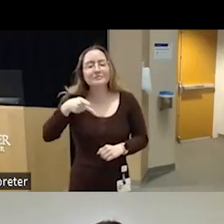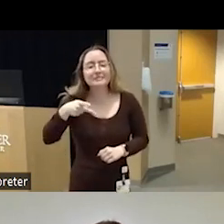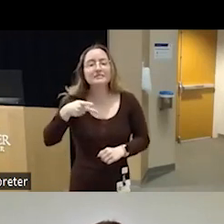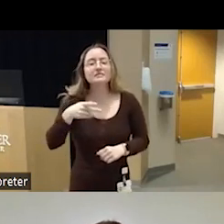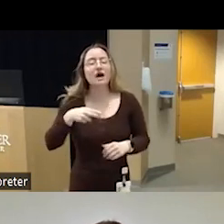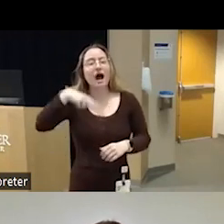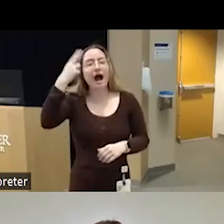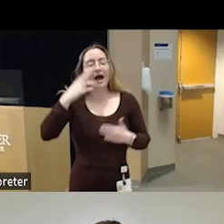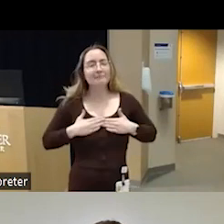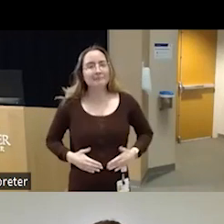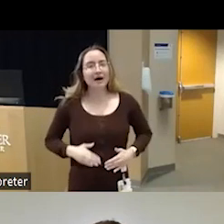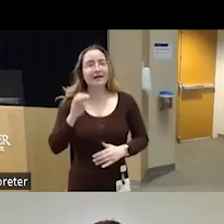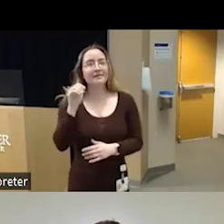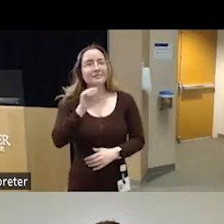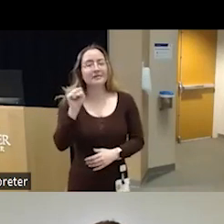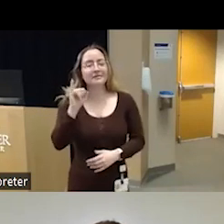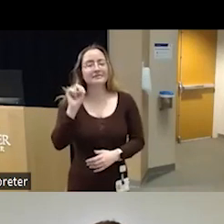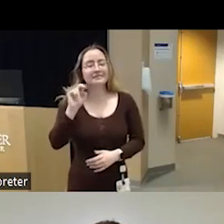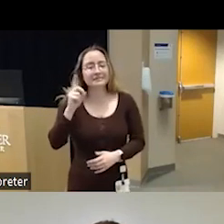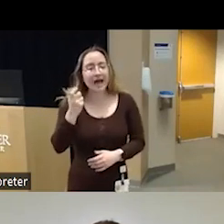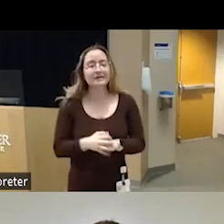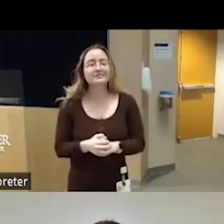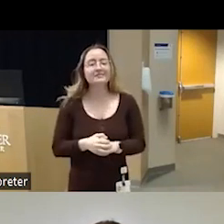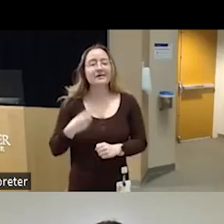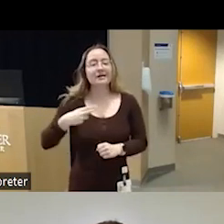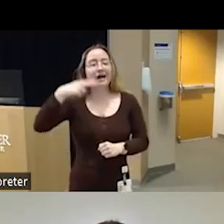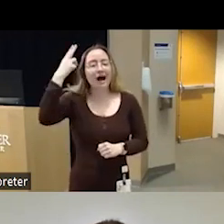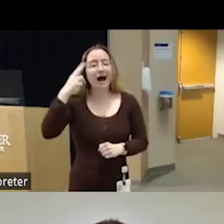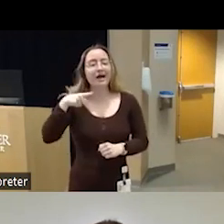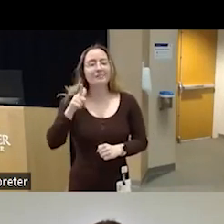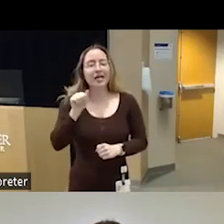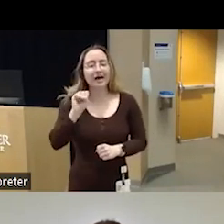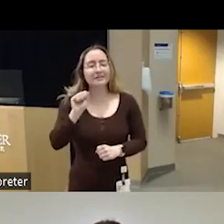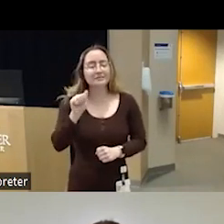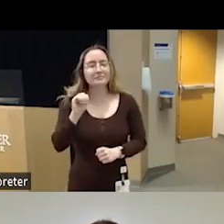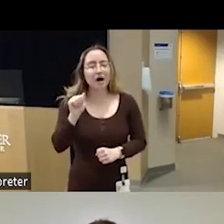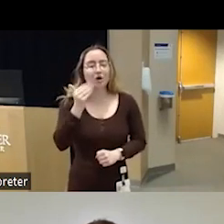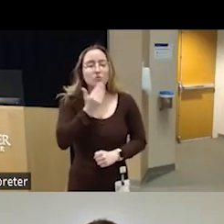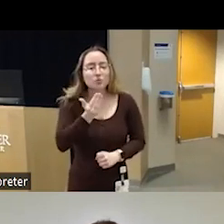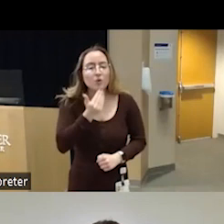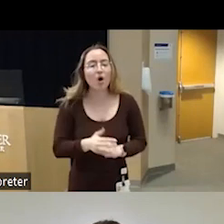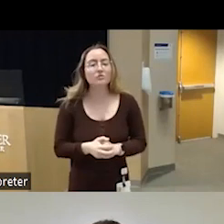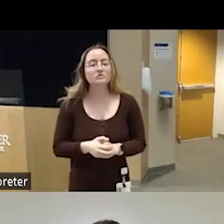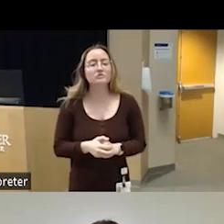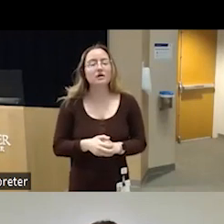index and fasting glucose low physical activity high cholesterol low intake of whole grains